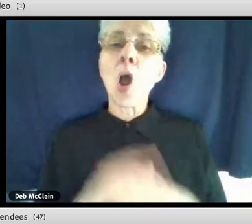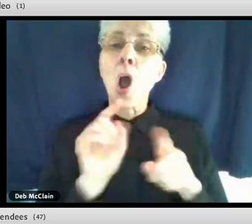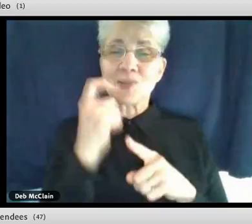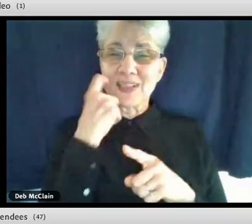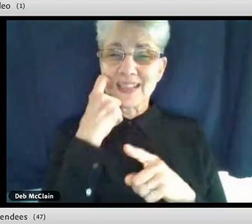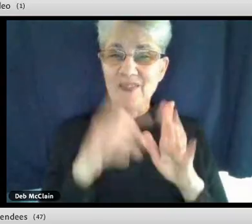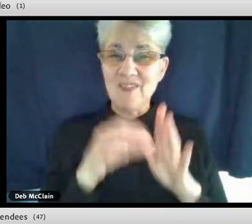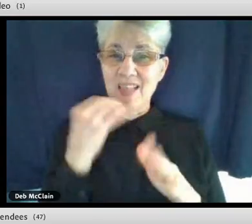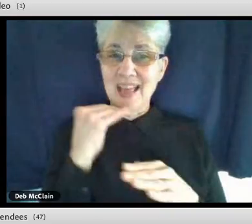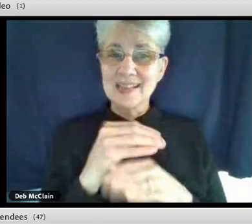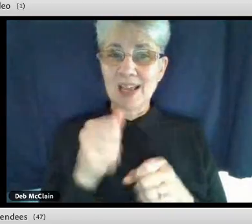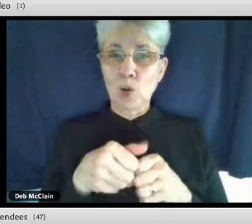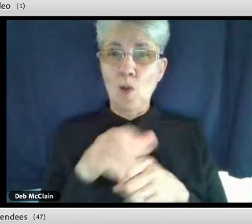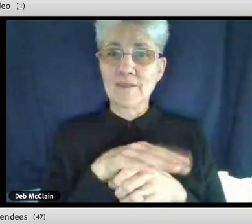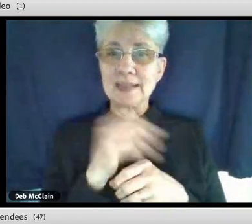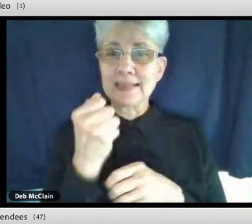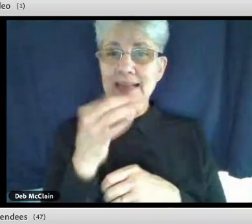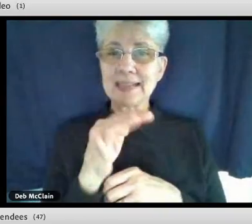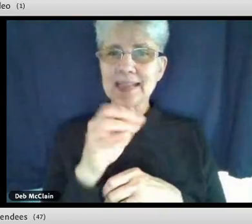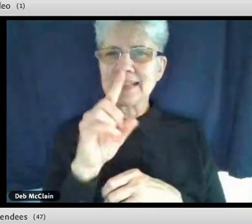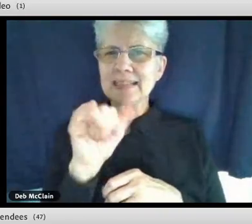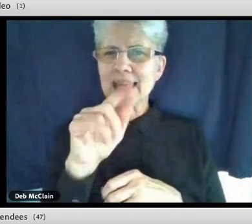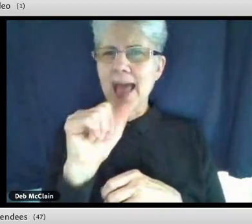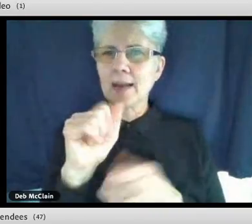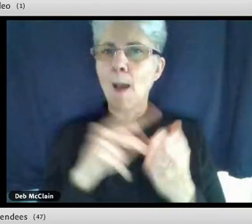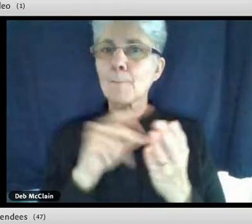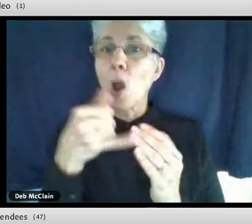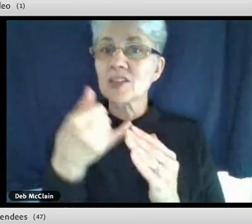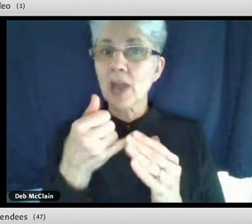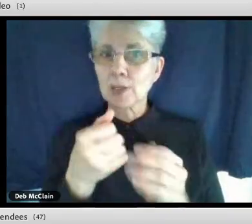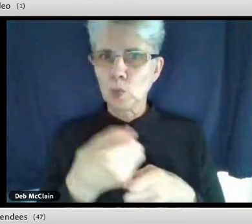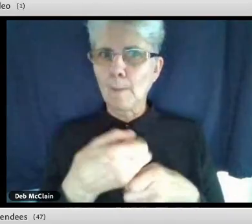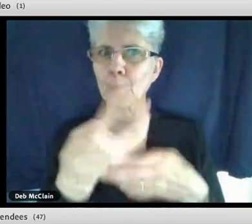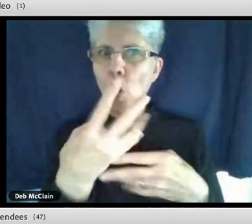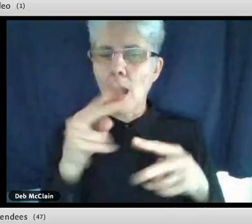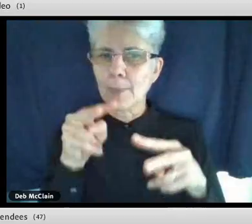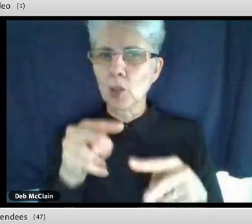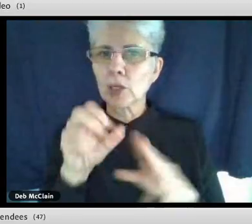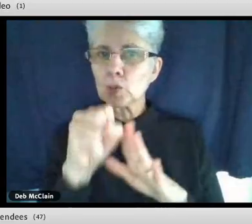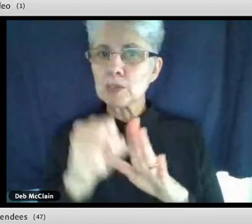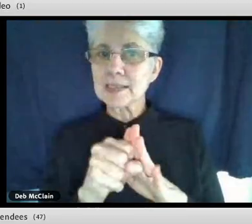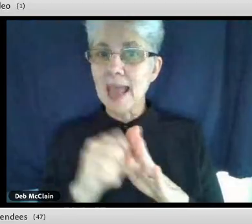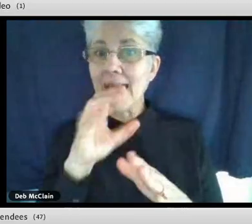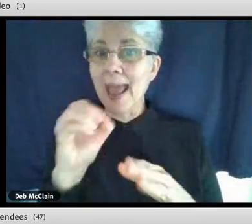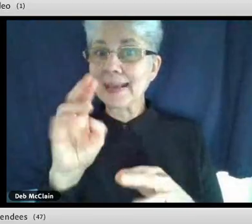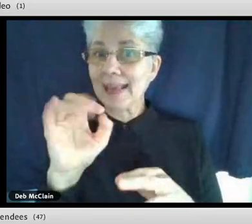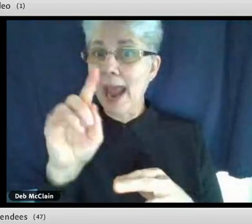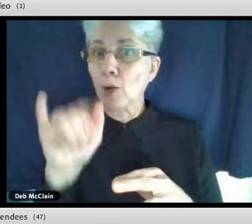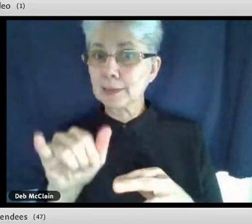There is a COVID-19 Data Project where you can look at in your state and county, and you can also look at your state